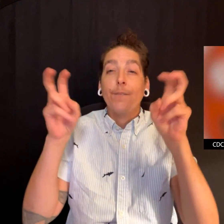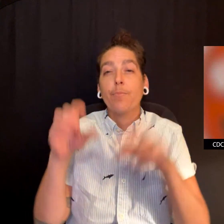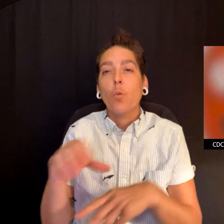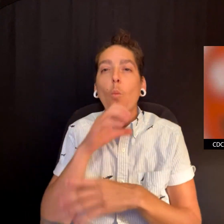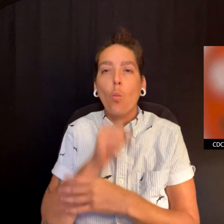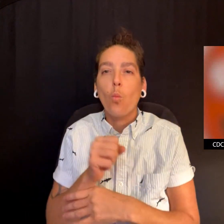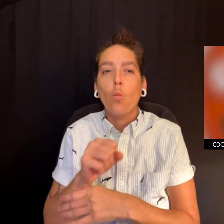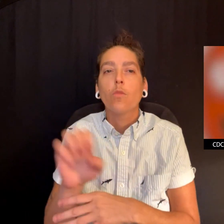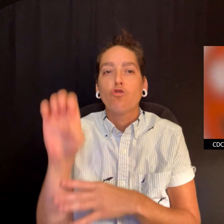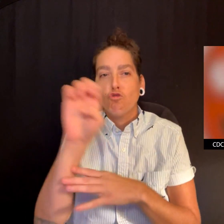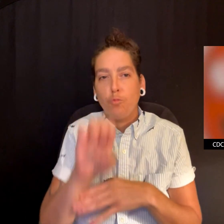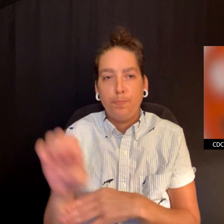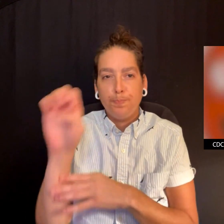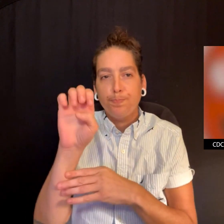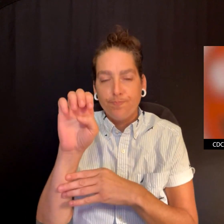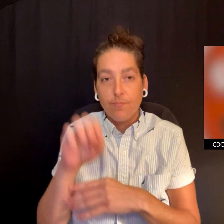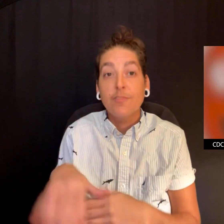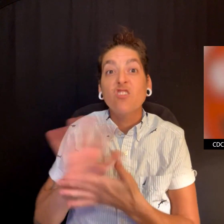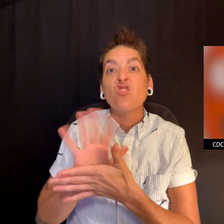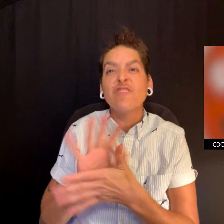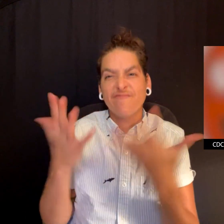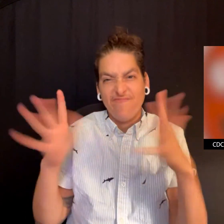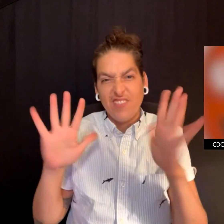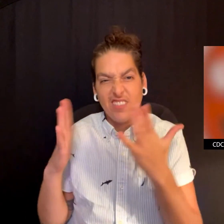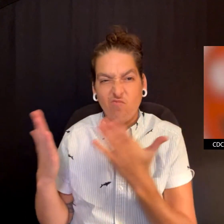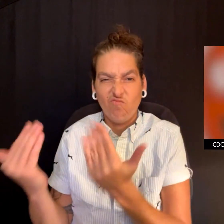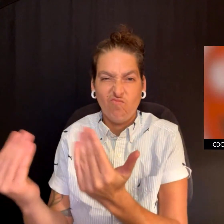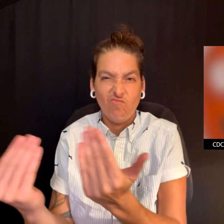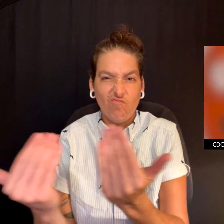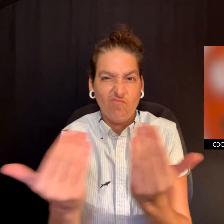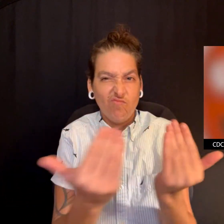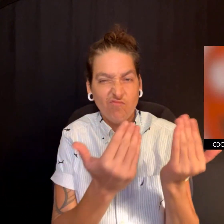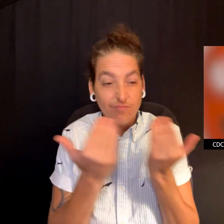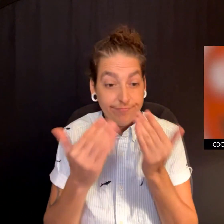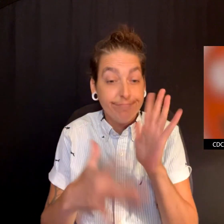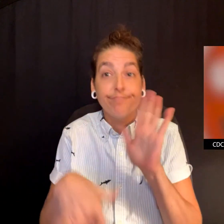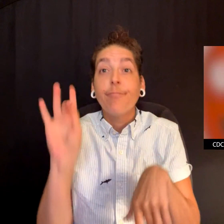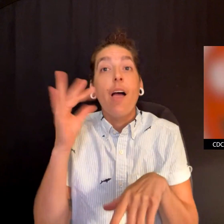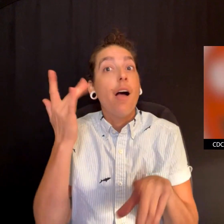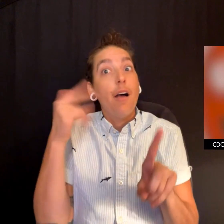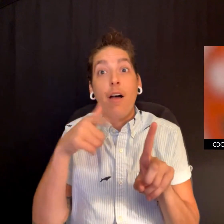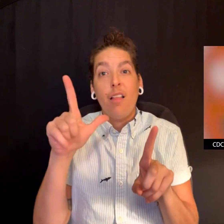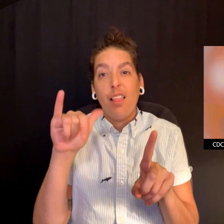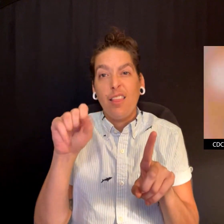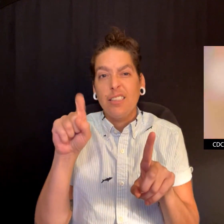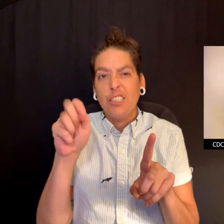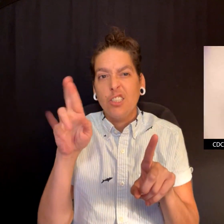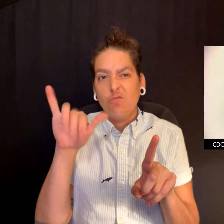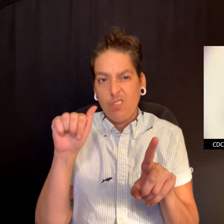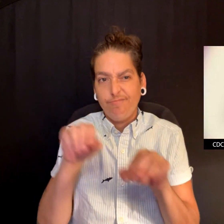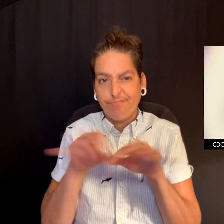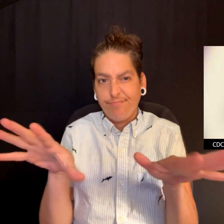Some cheeses from the maker of Old Europe cheese have been recalled after there